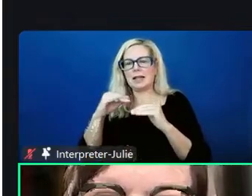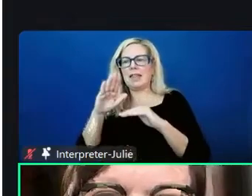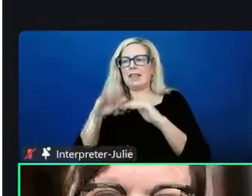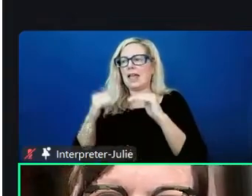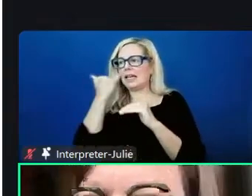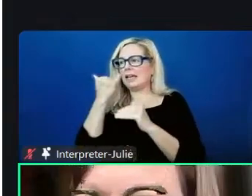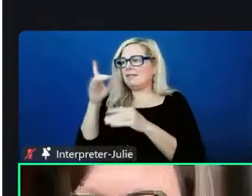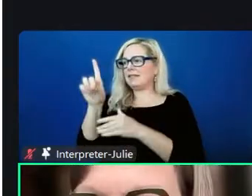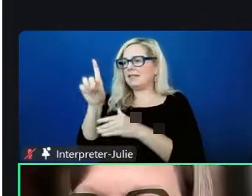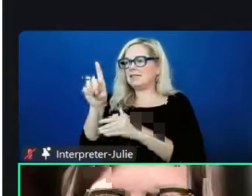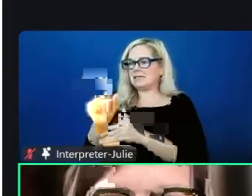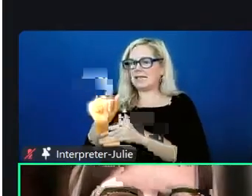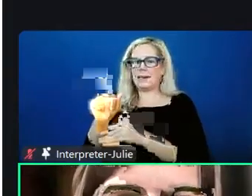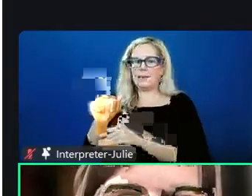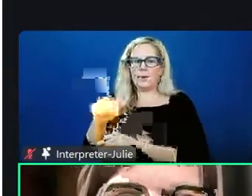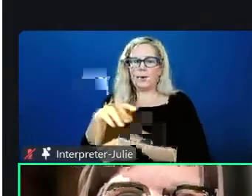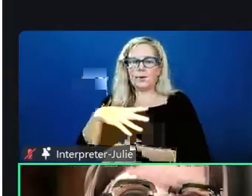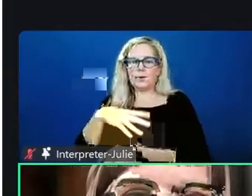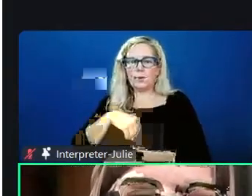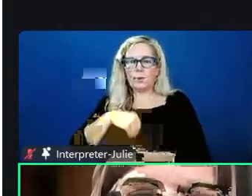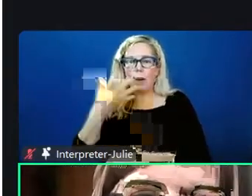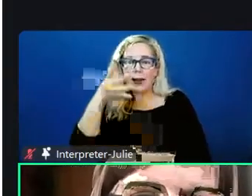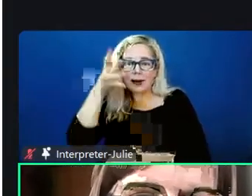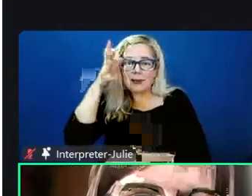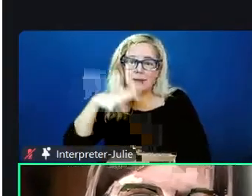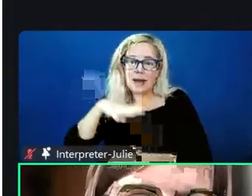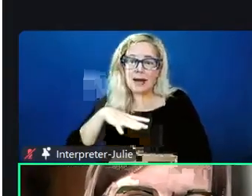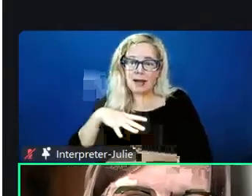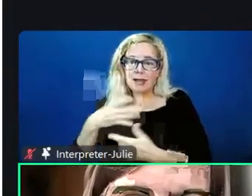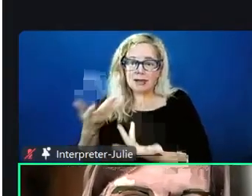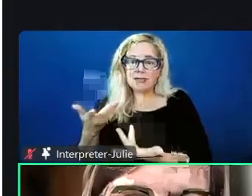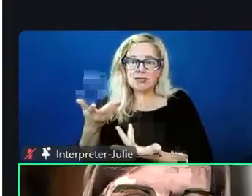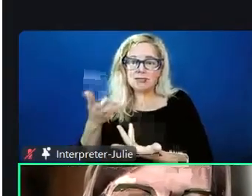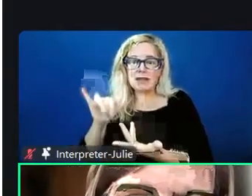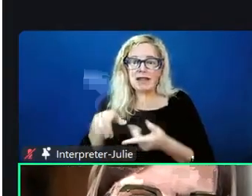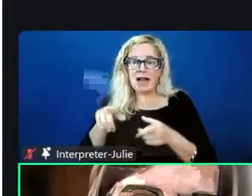and male, let's say. Then further,